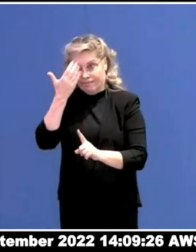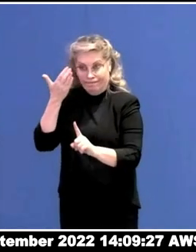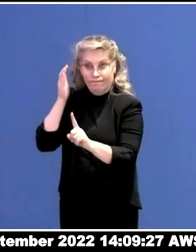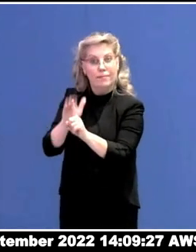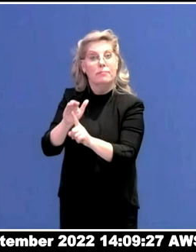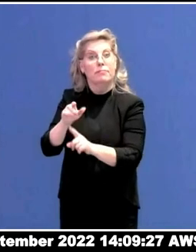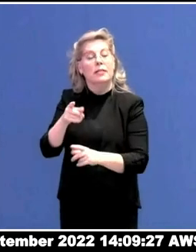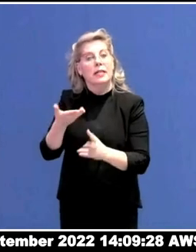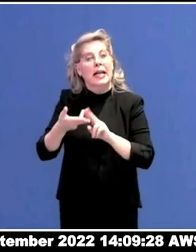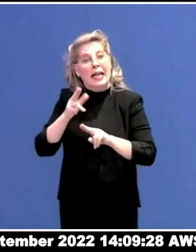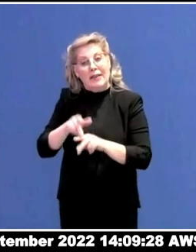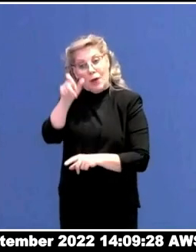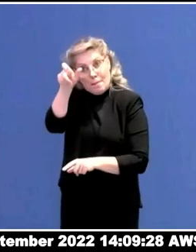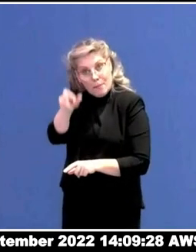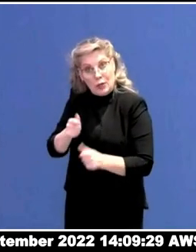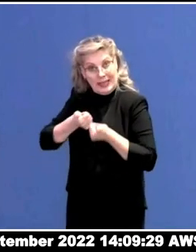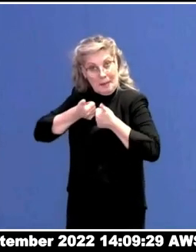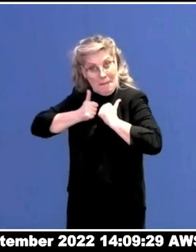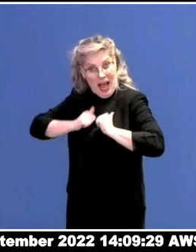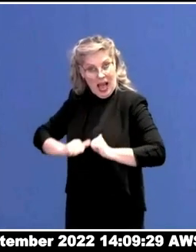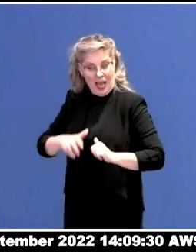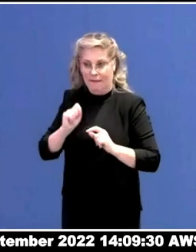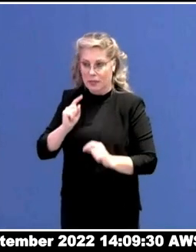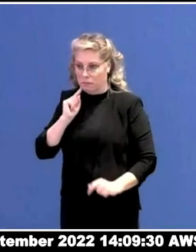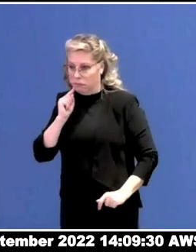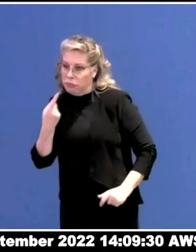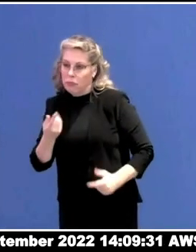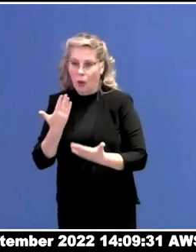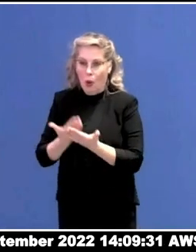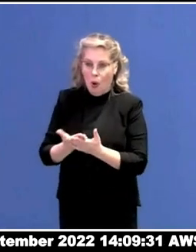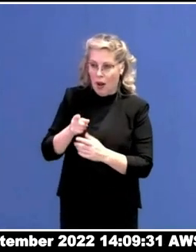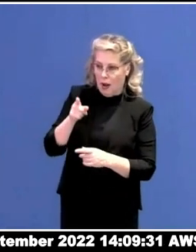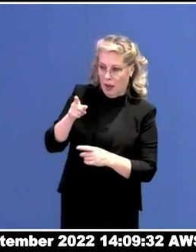is why I suggested CCTV, because that's the only defence that some of these people have